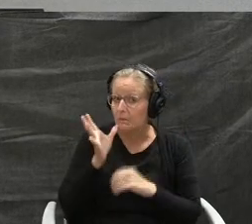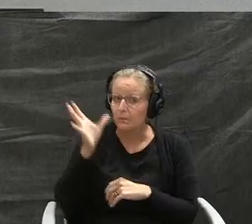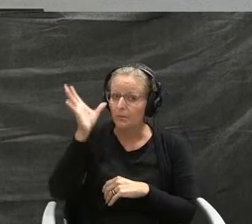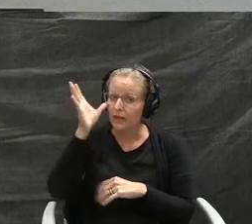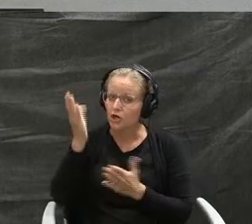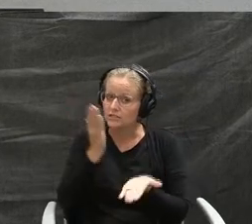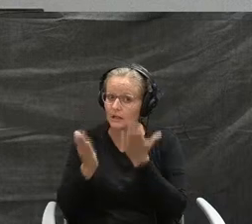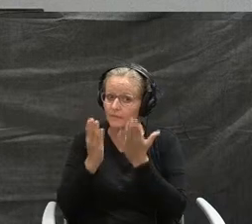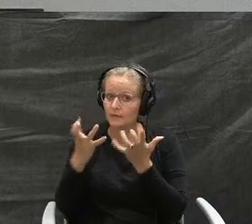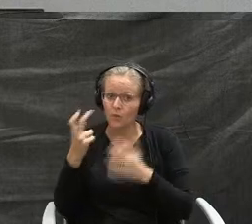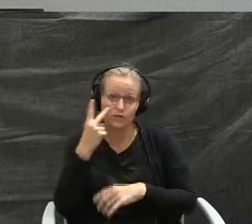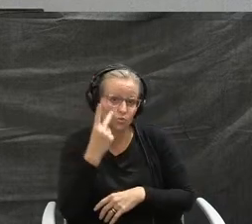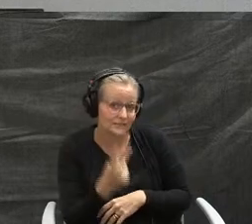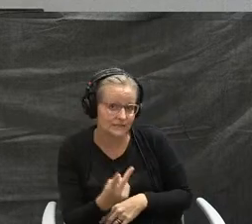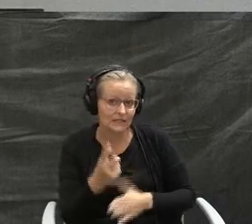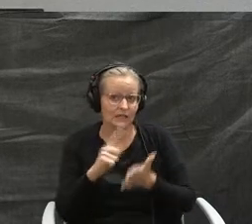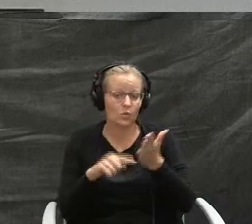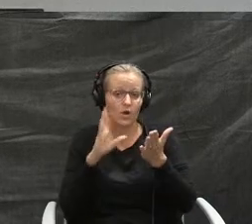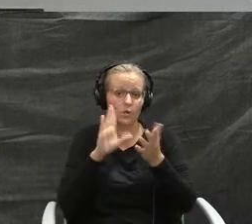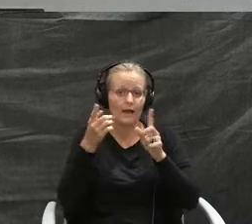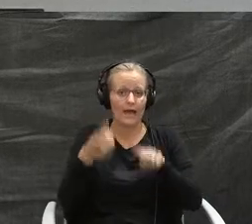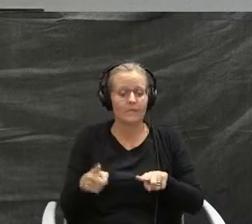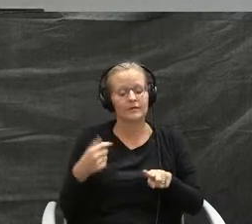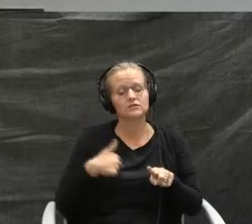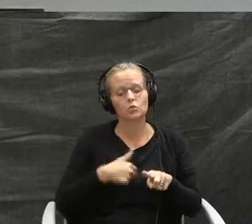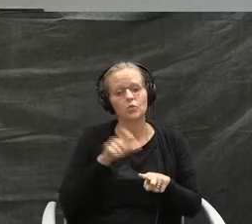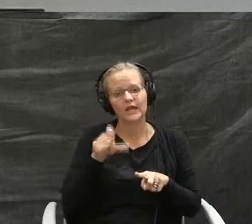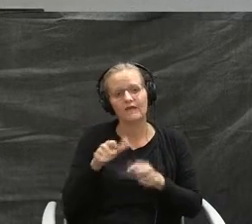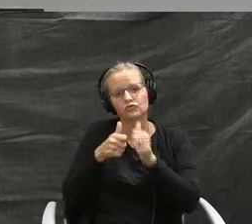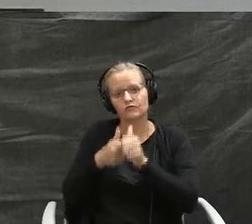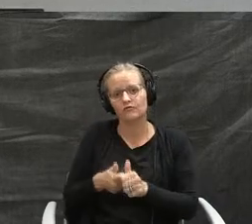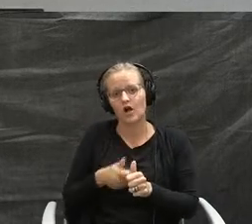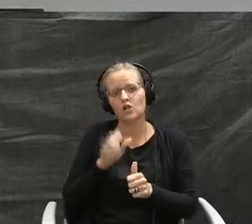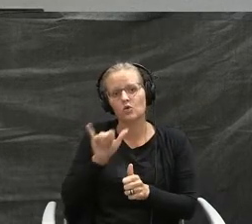want to deal with that, so that's kind of as much as I